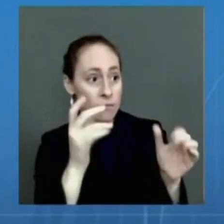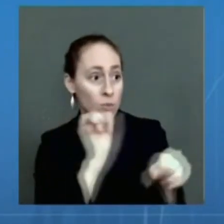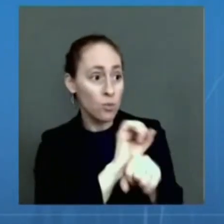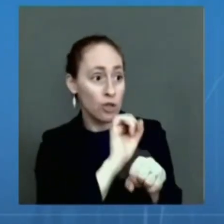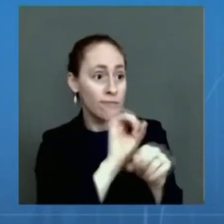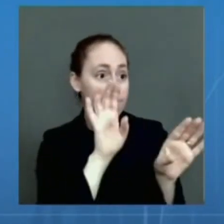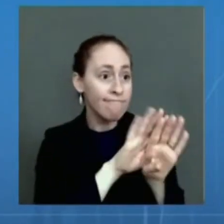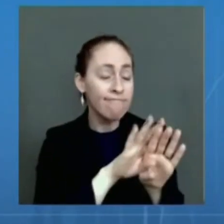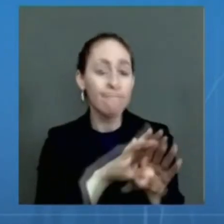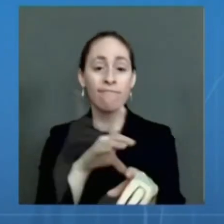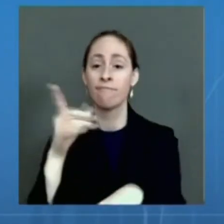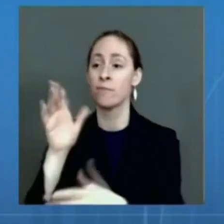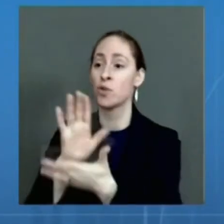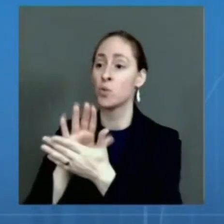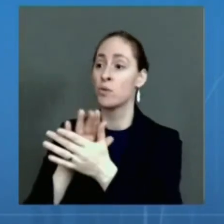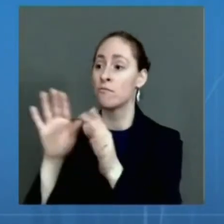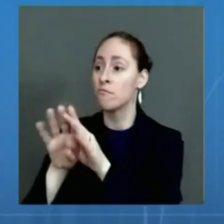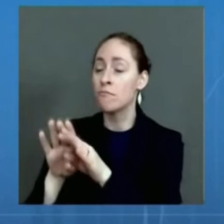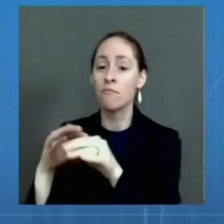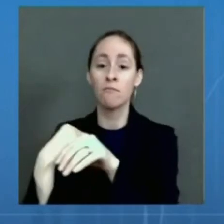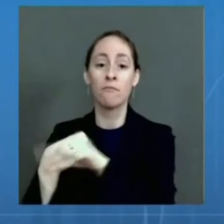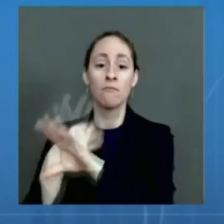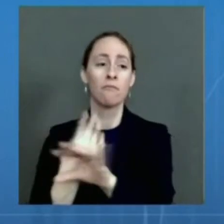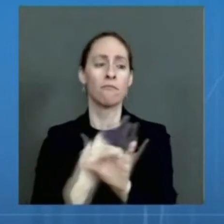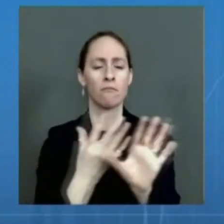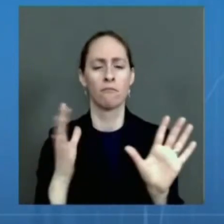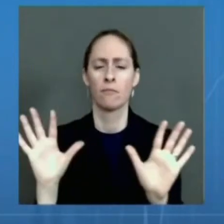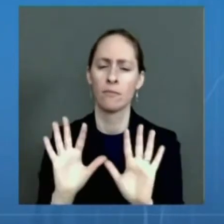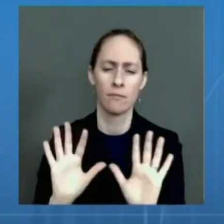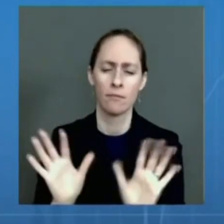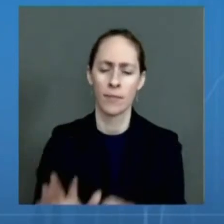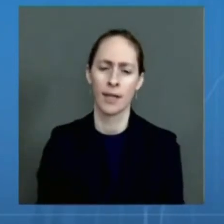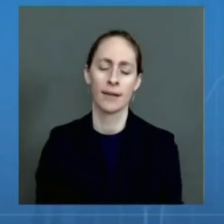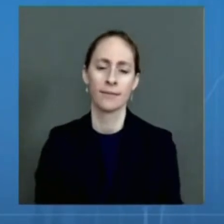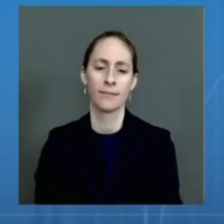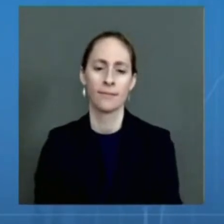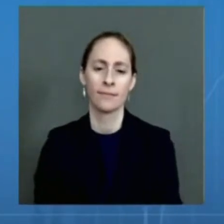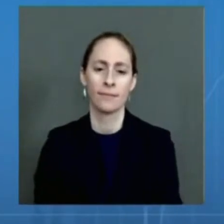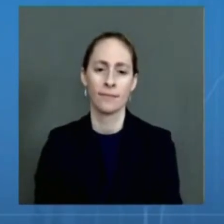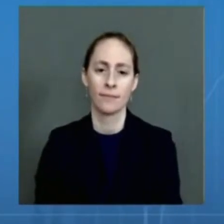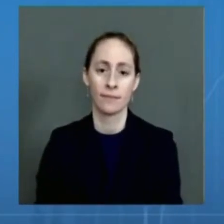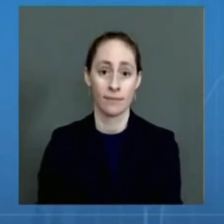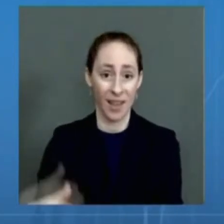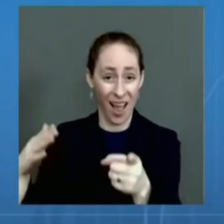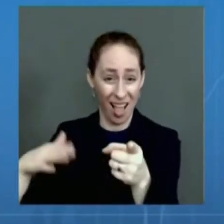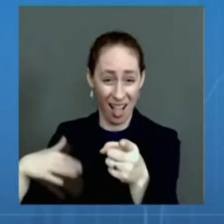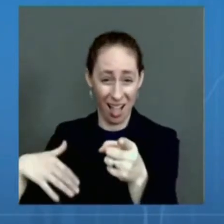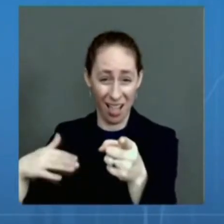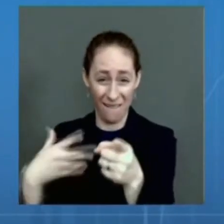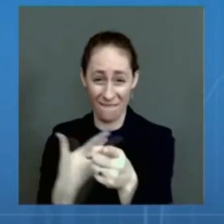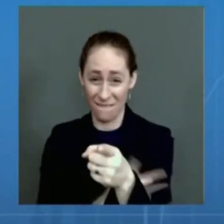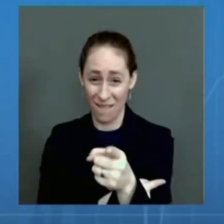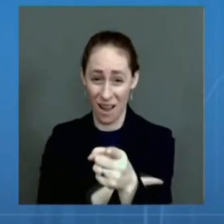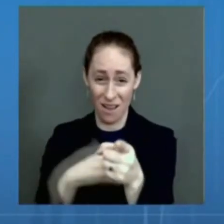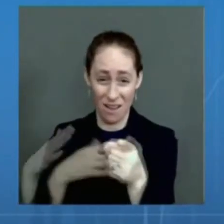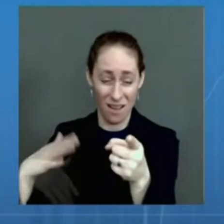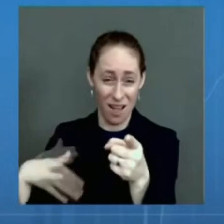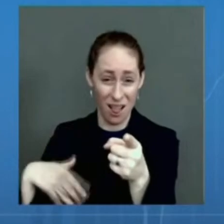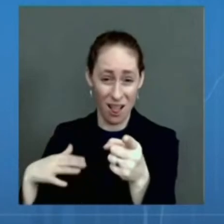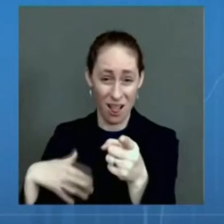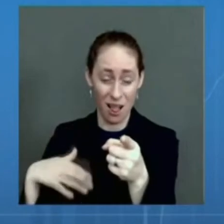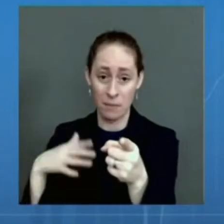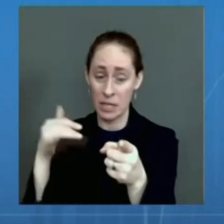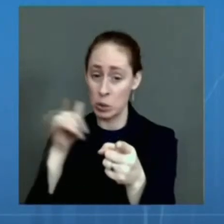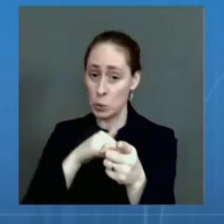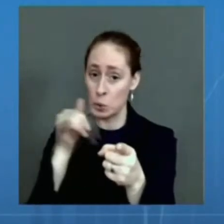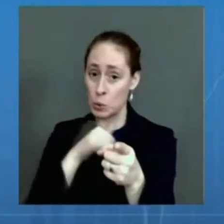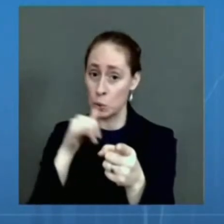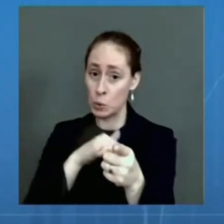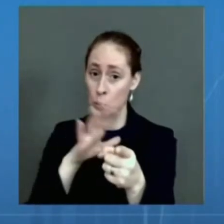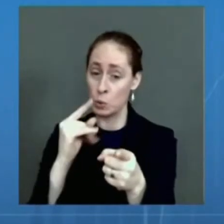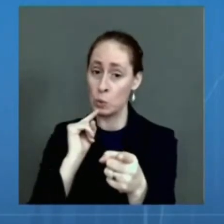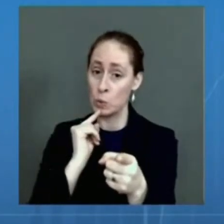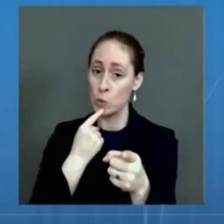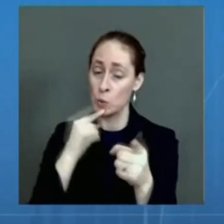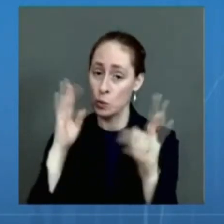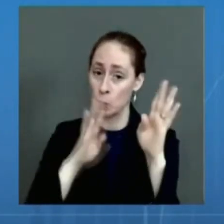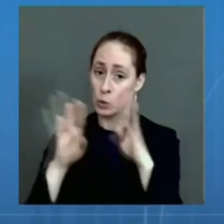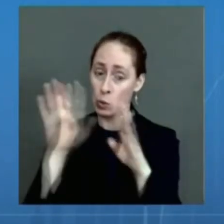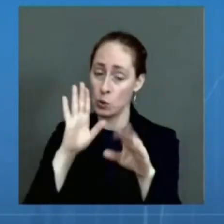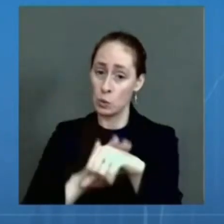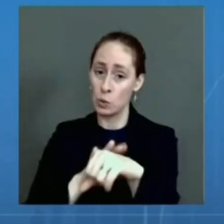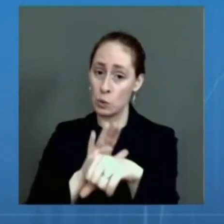WE WILL GET THROUGH THIS.